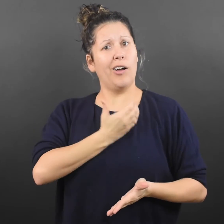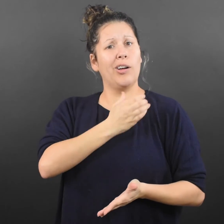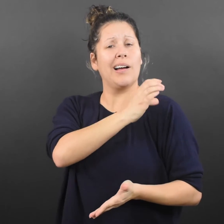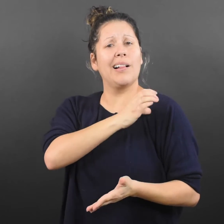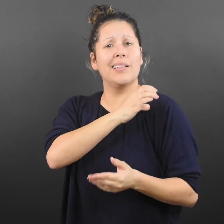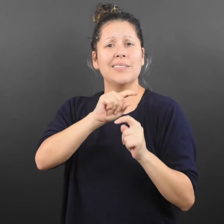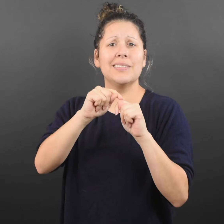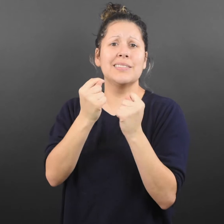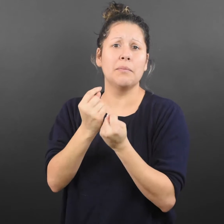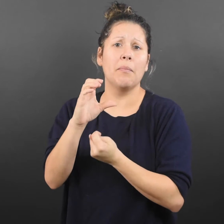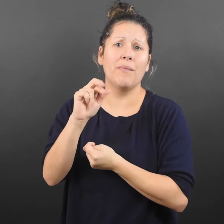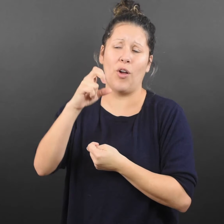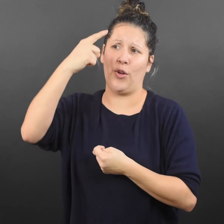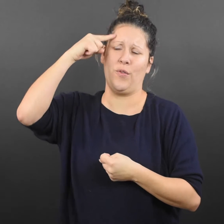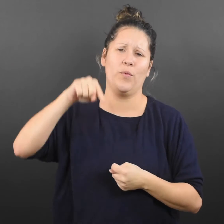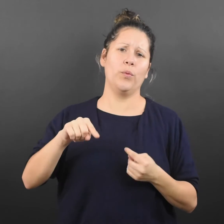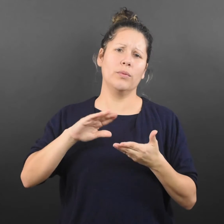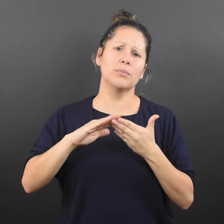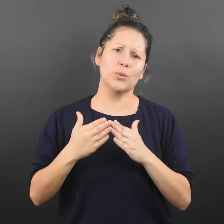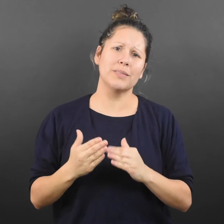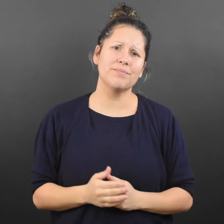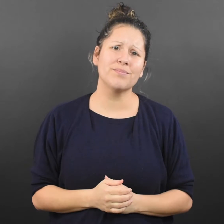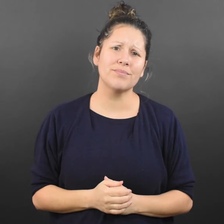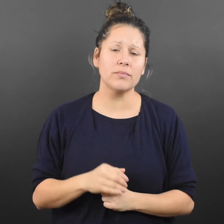community.” “These exceptionally